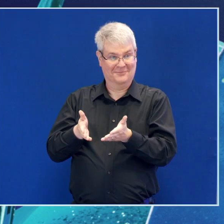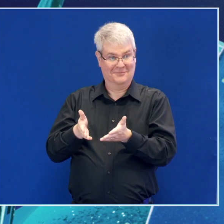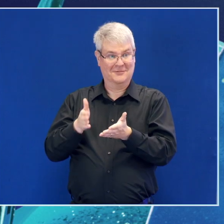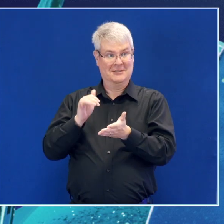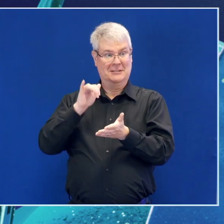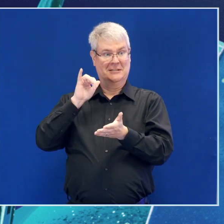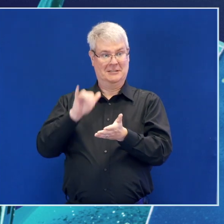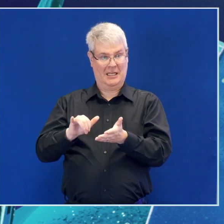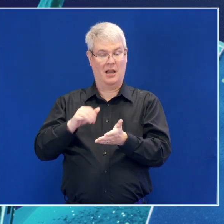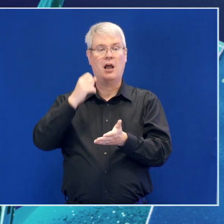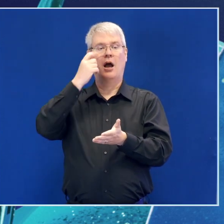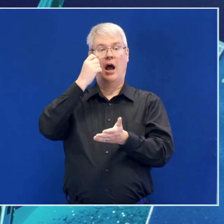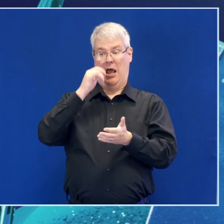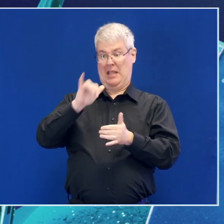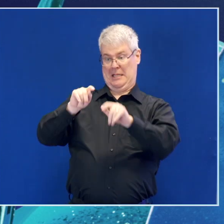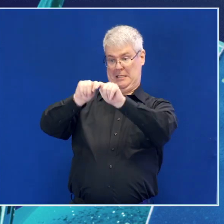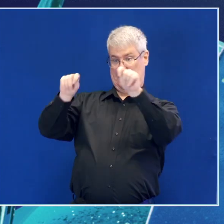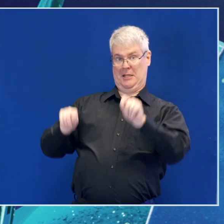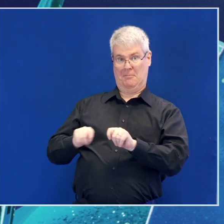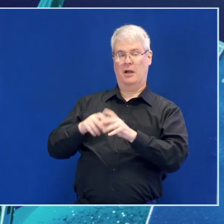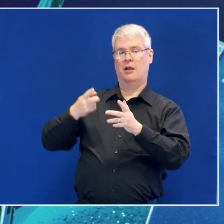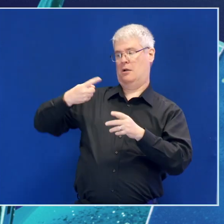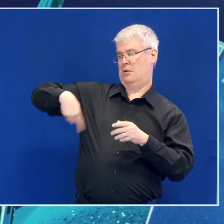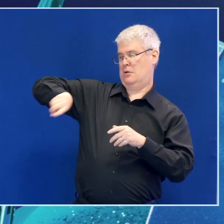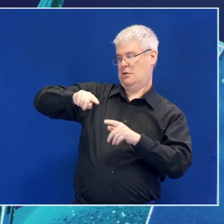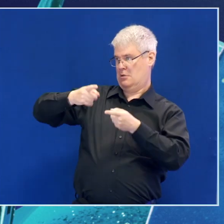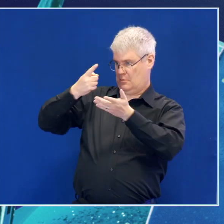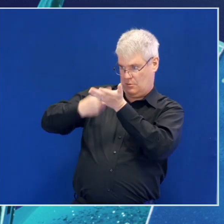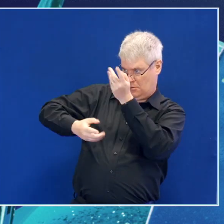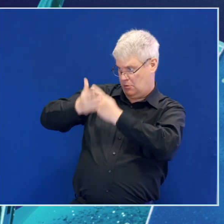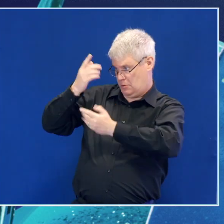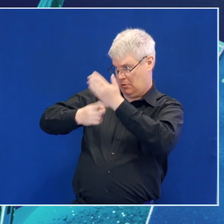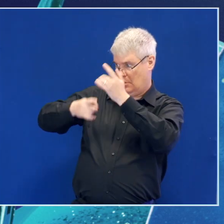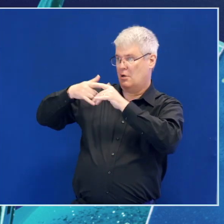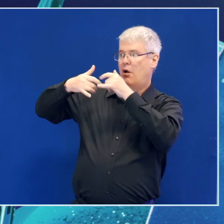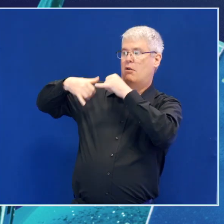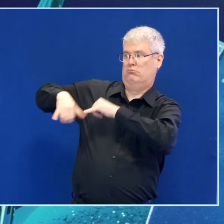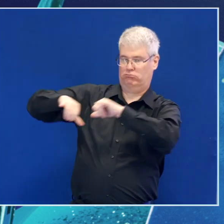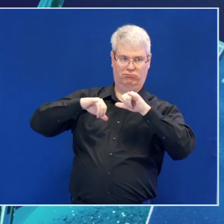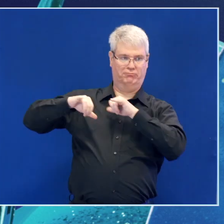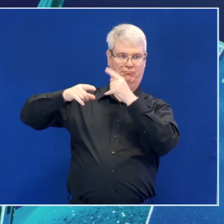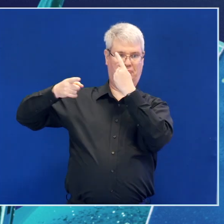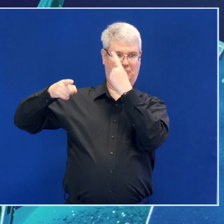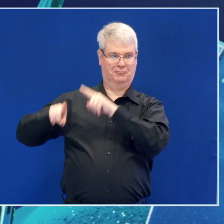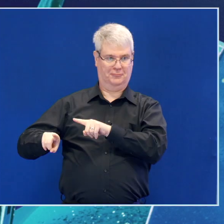And in this email is an example subject line that I can use.